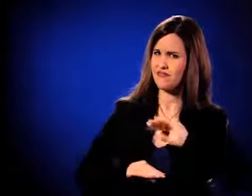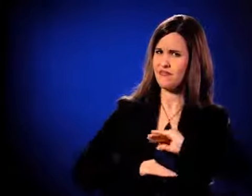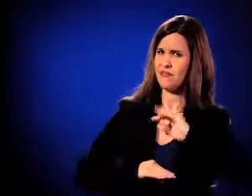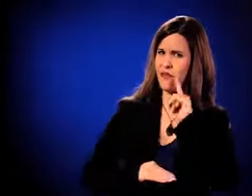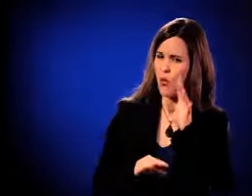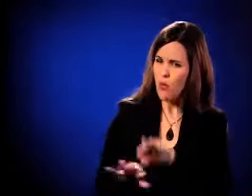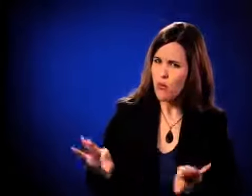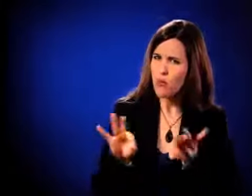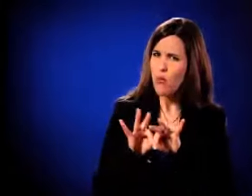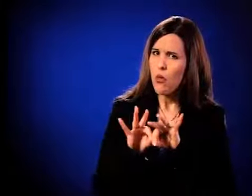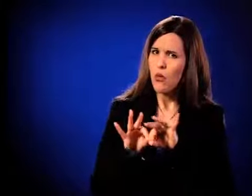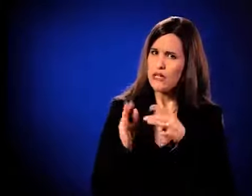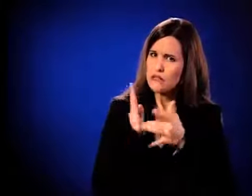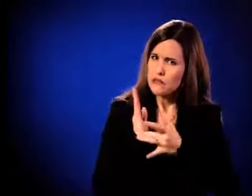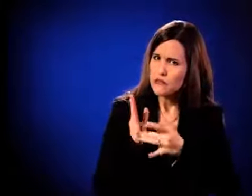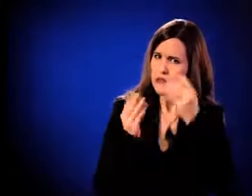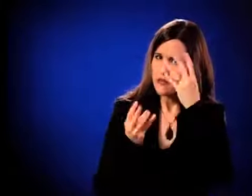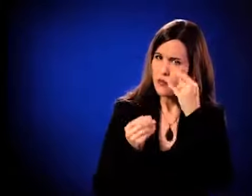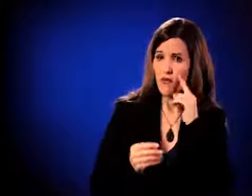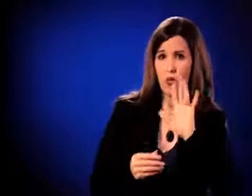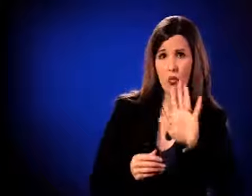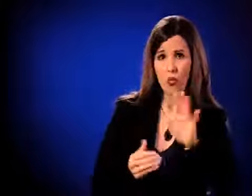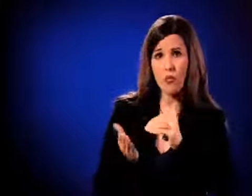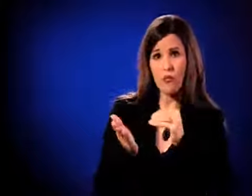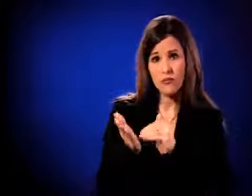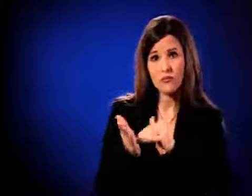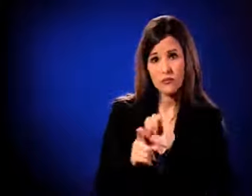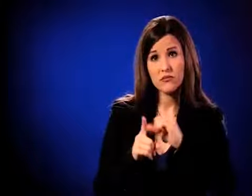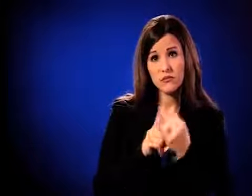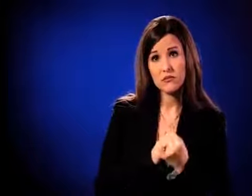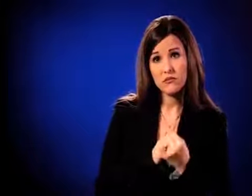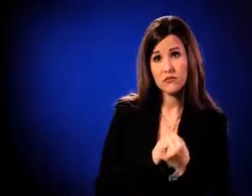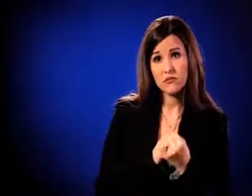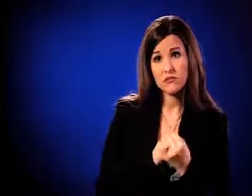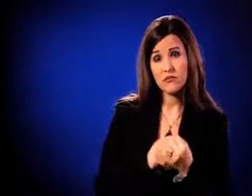to be responsible for communicating important technical information to you.